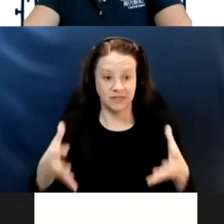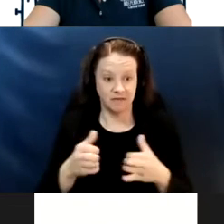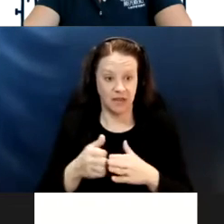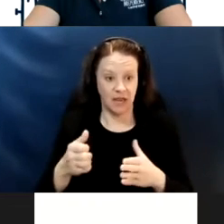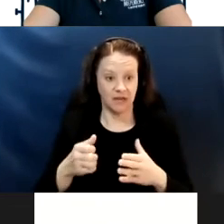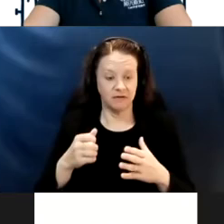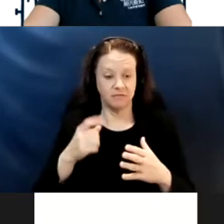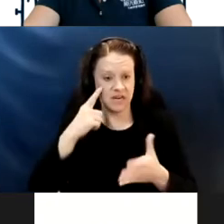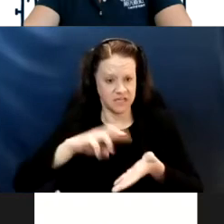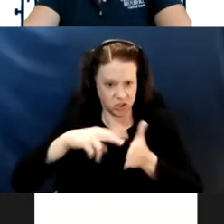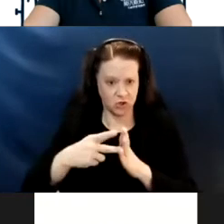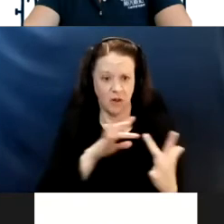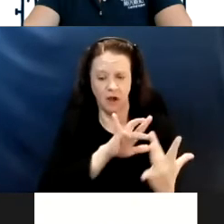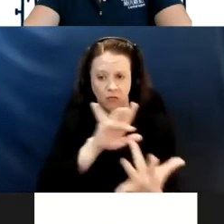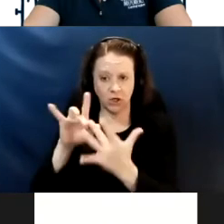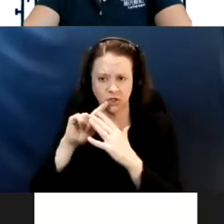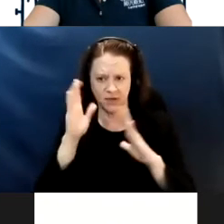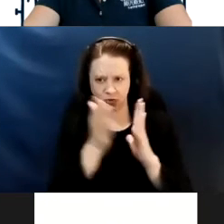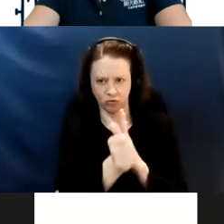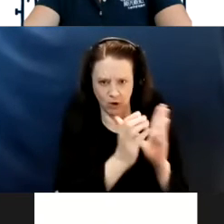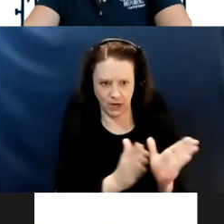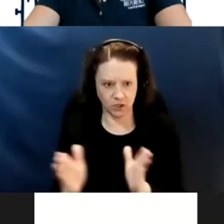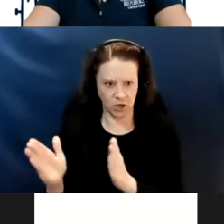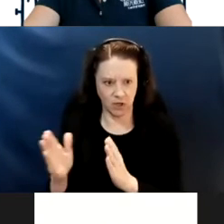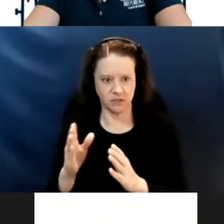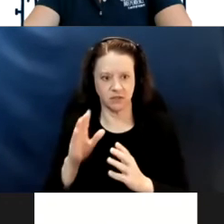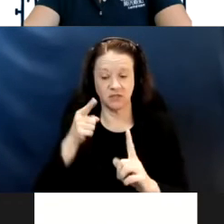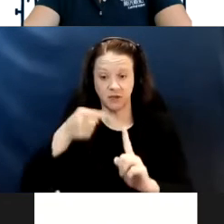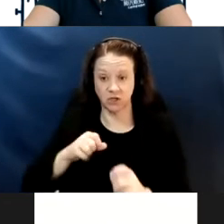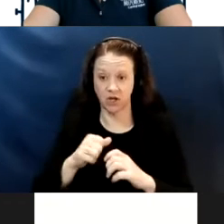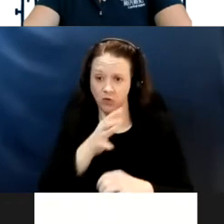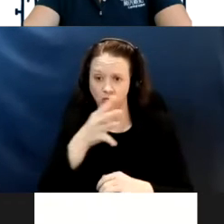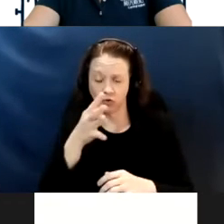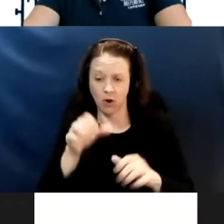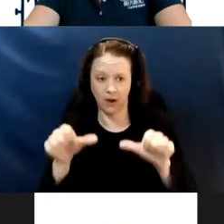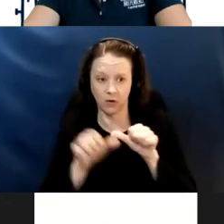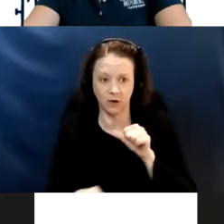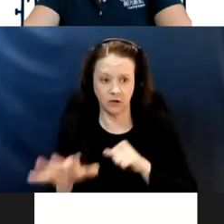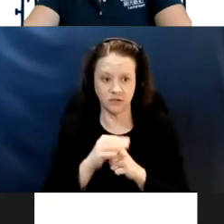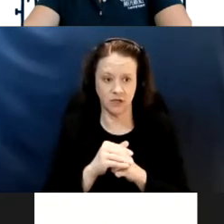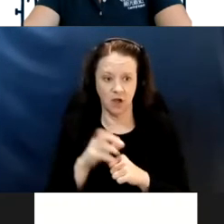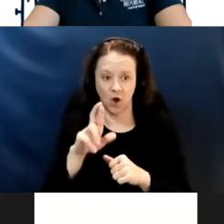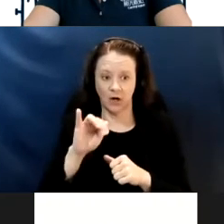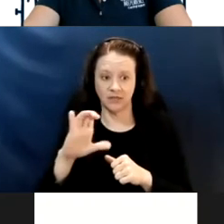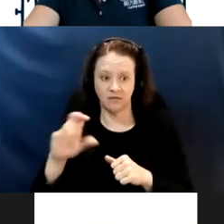RICV will meet with Kaiser to learn if our site will be a good option to hold a clinic.